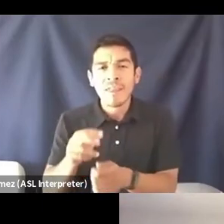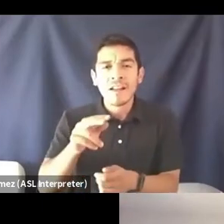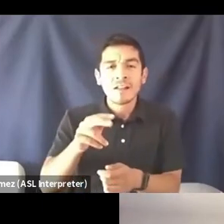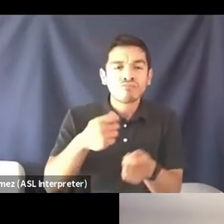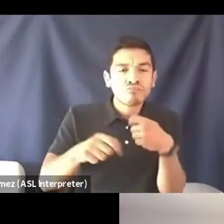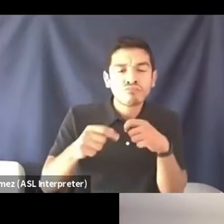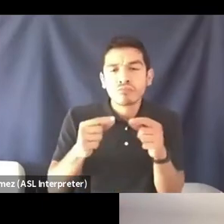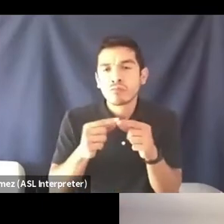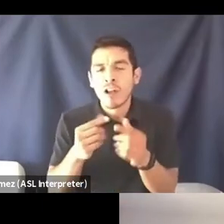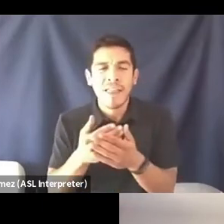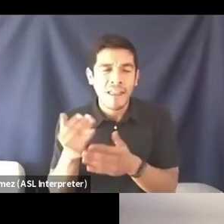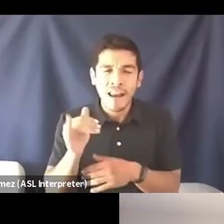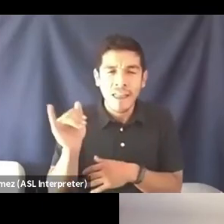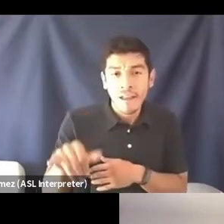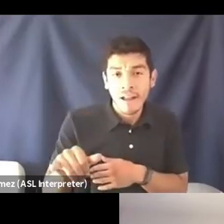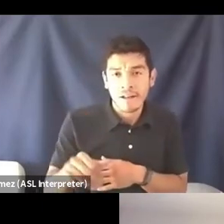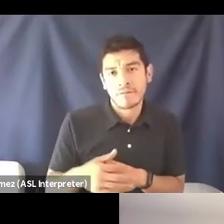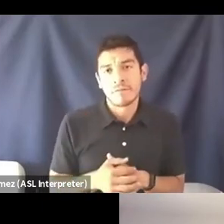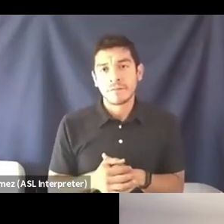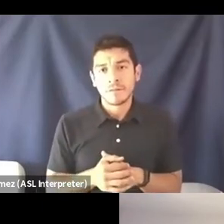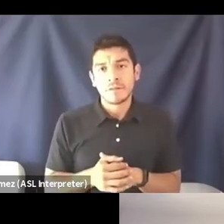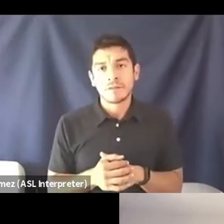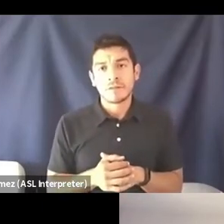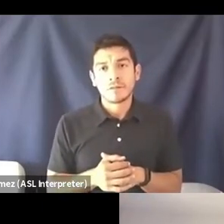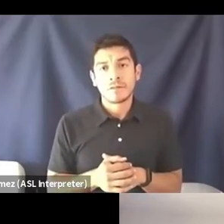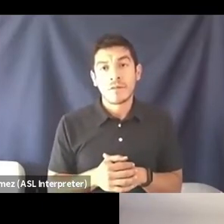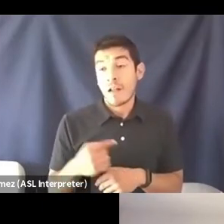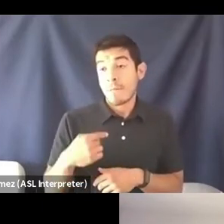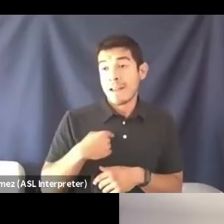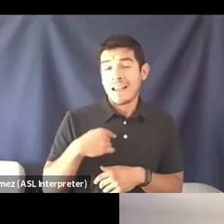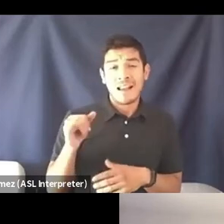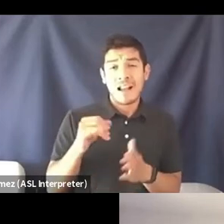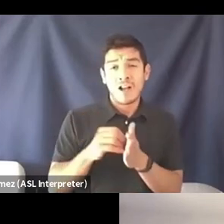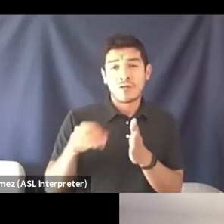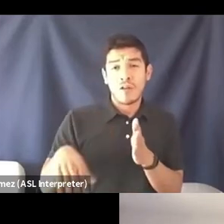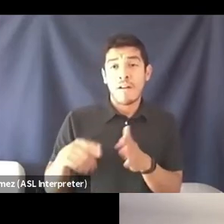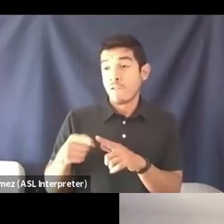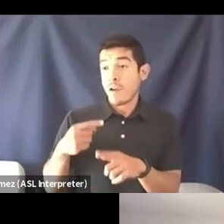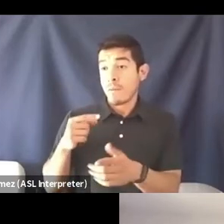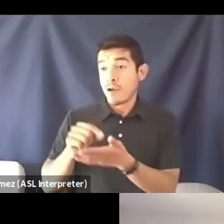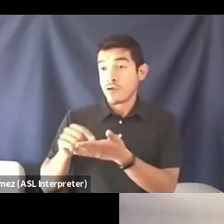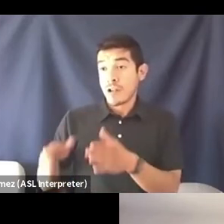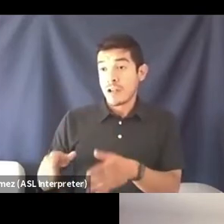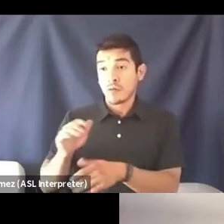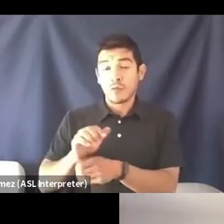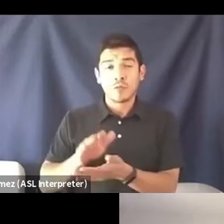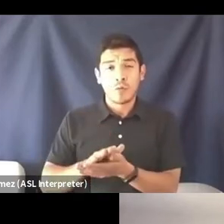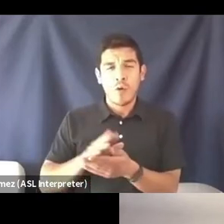And as I a student from a journalism school, of course I wanted to figure out what happened.